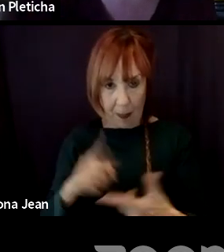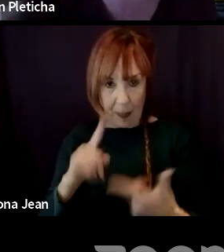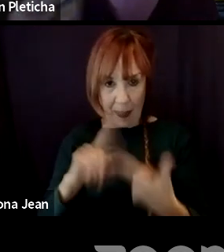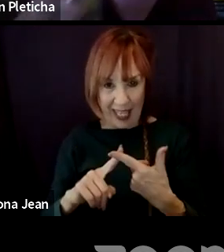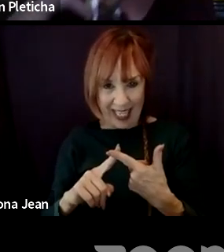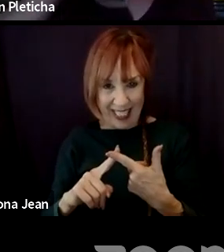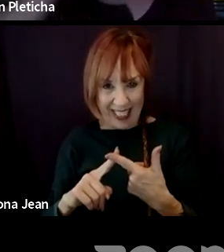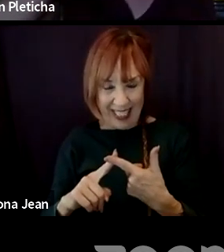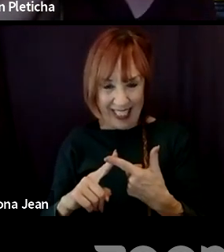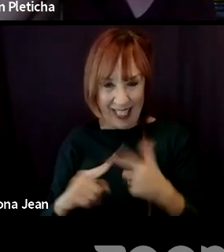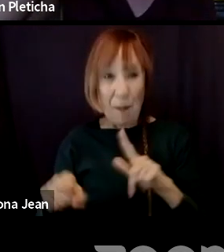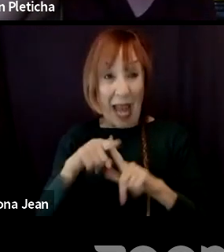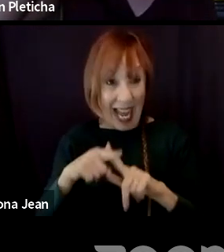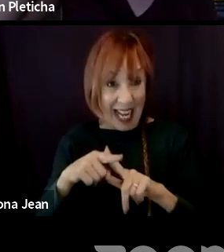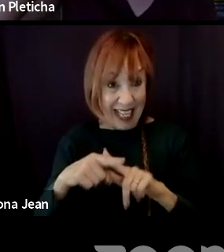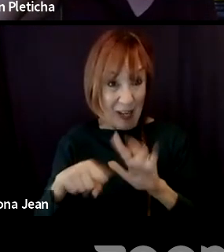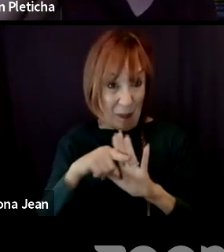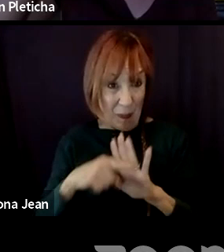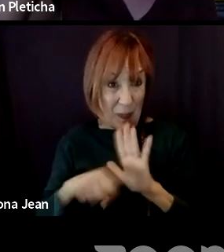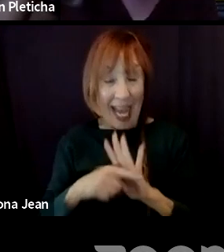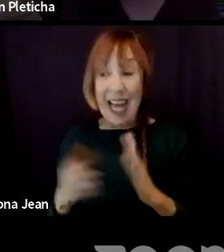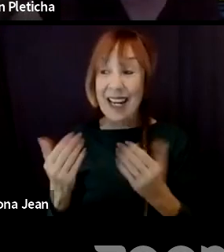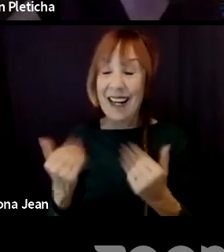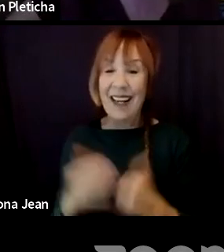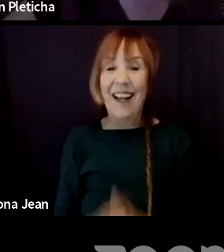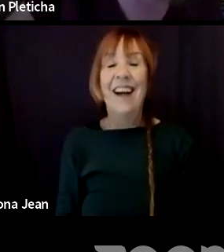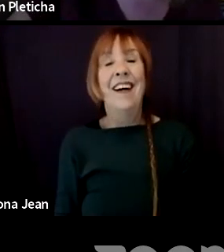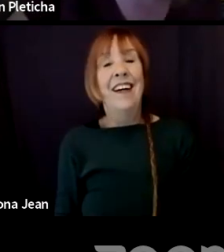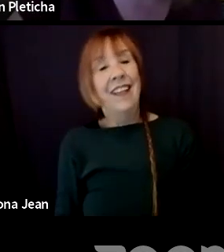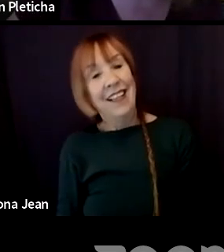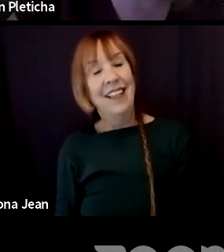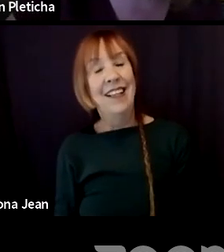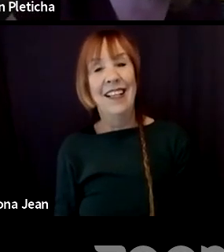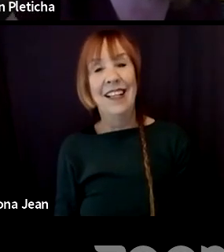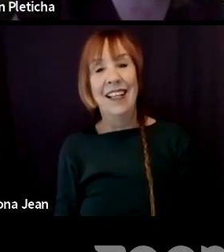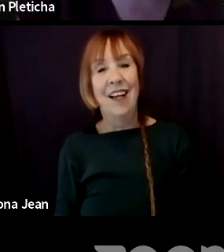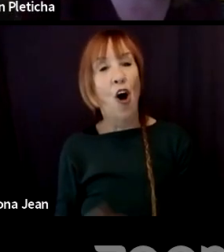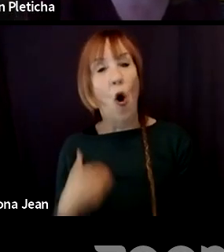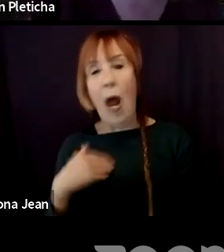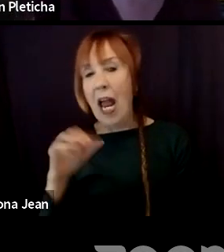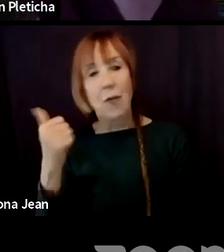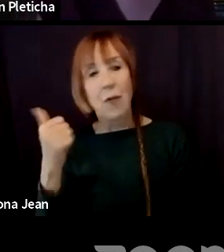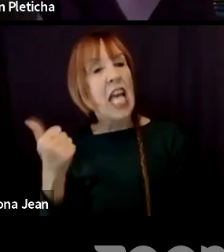What's next, bad? What's the bad? Oh, shit. I got about 10 bad's but I'm gonna try to figure out